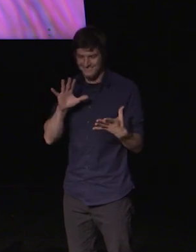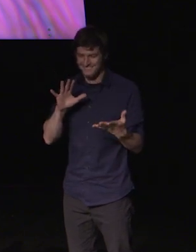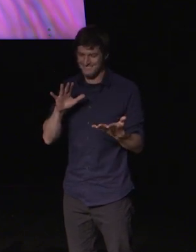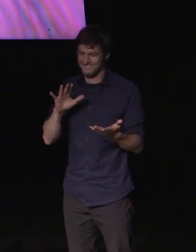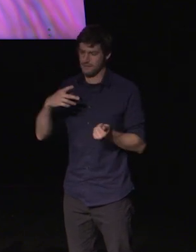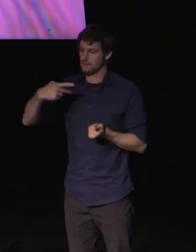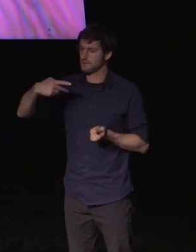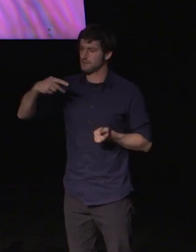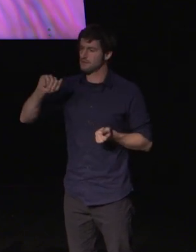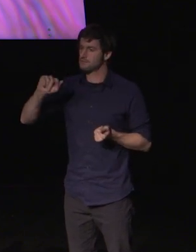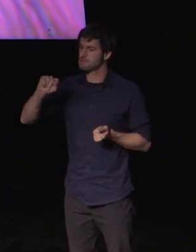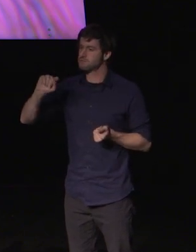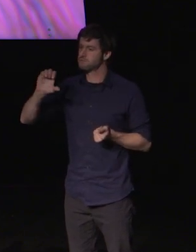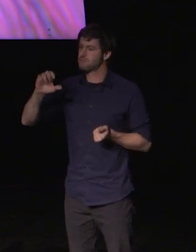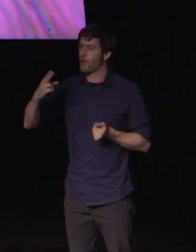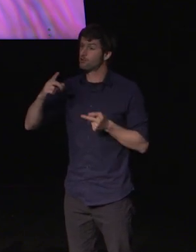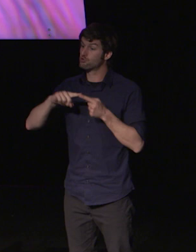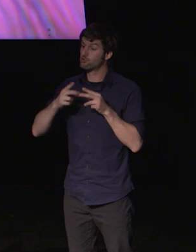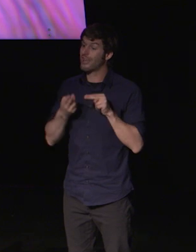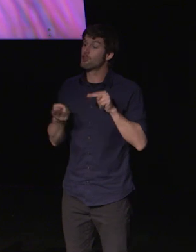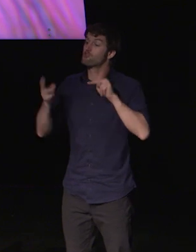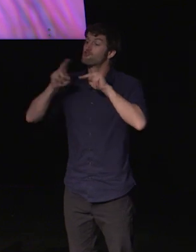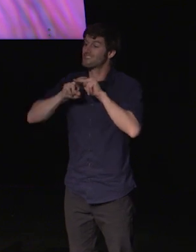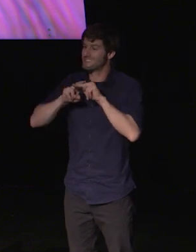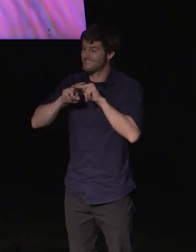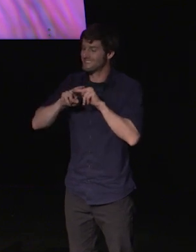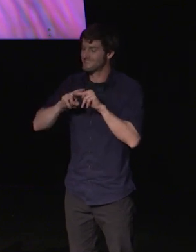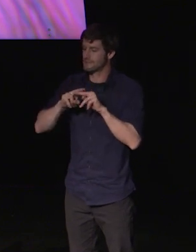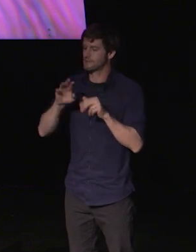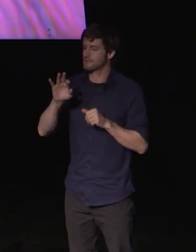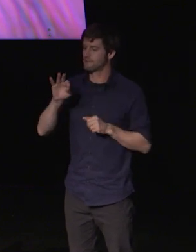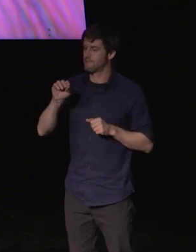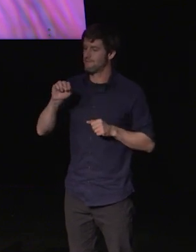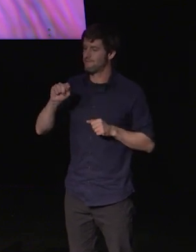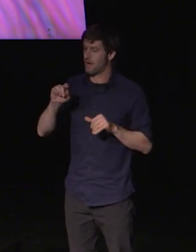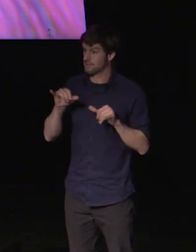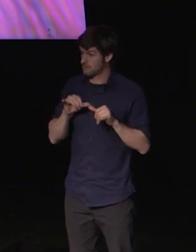I didn't see what font size they increased so... Yes. -I don't know if it worked or not.